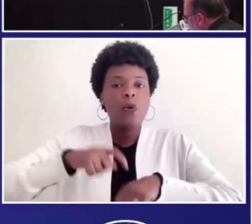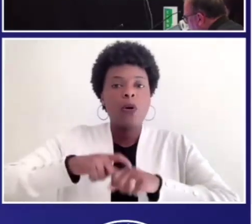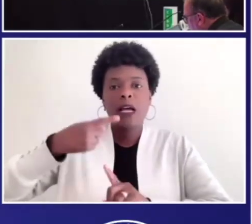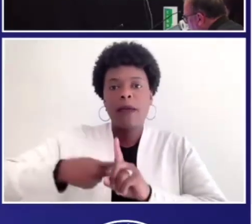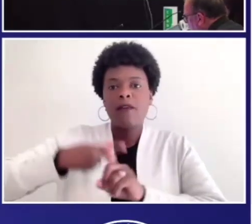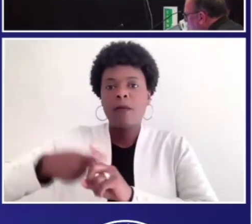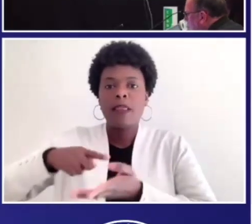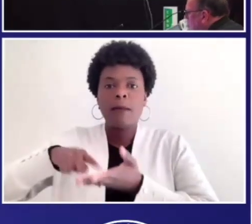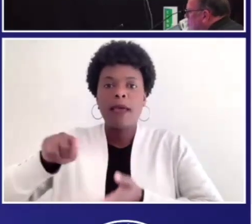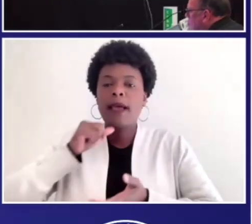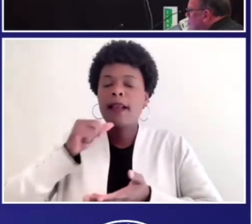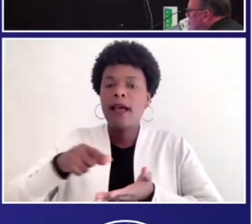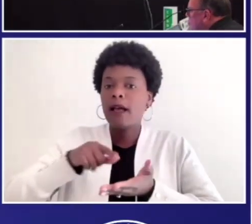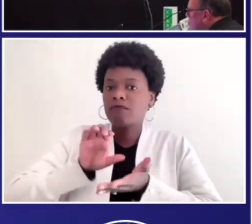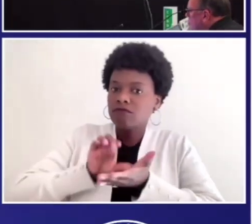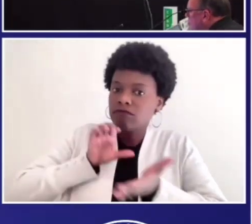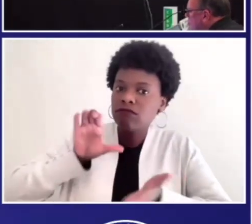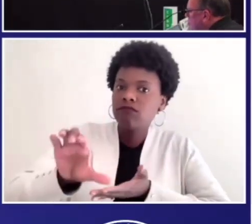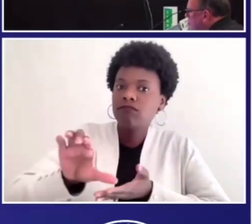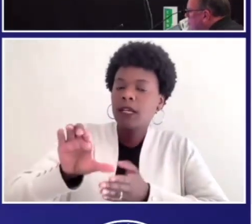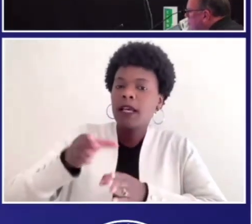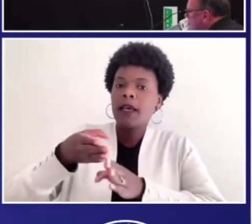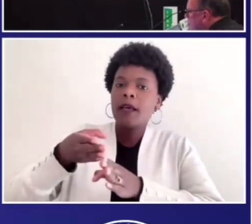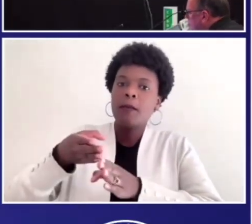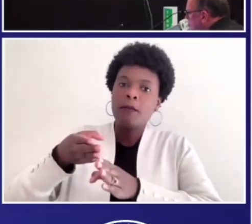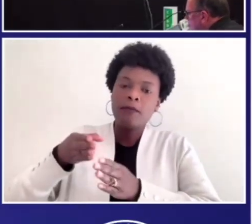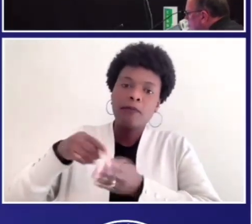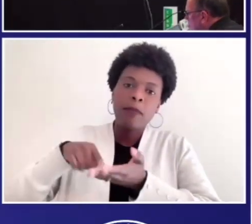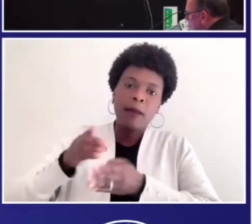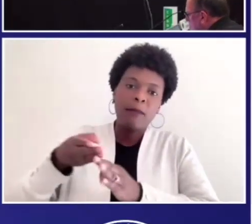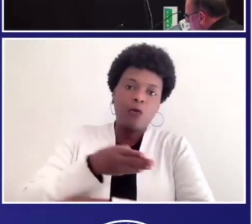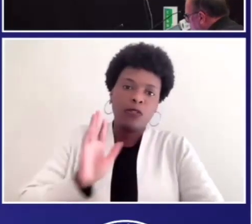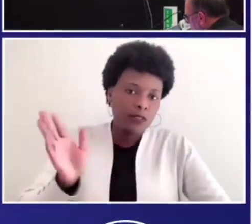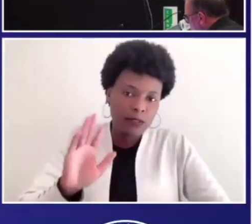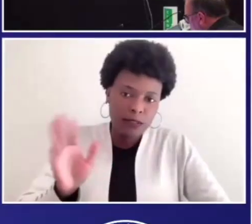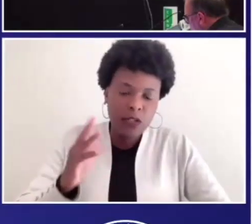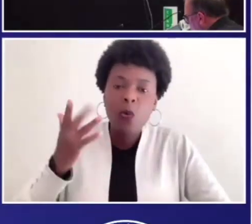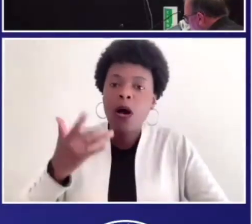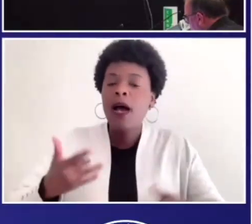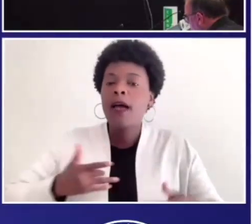not lump-summed payments made in advance. The reason for that is, again, we believe that it's --